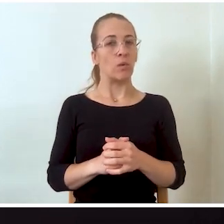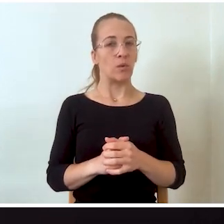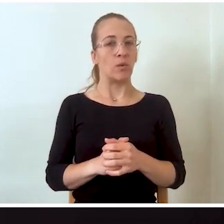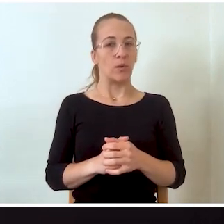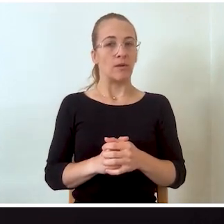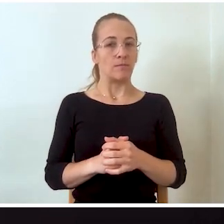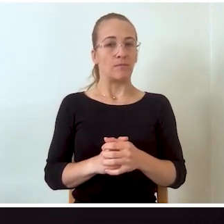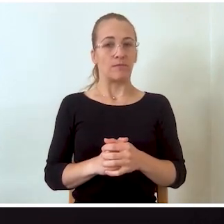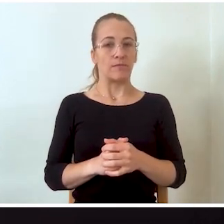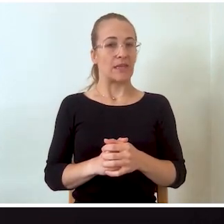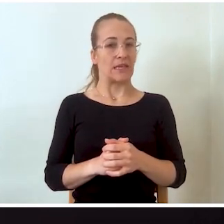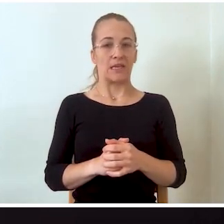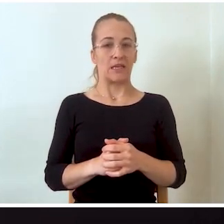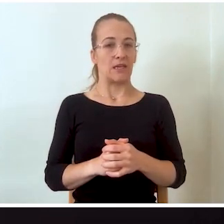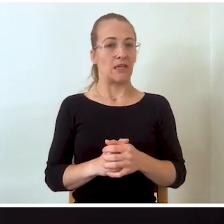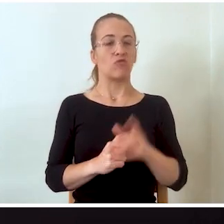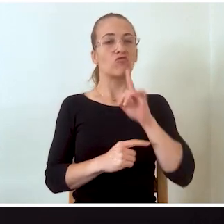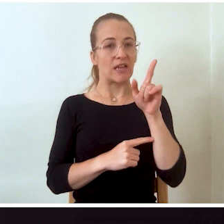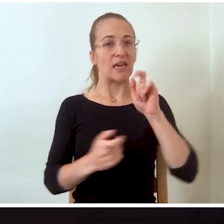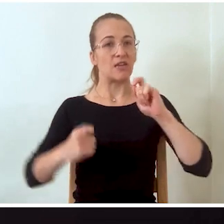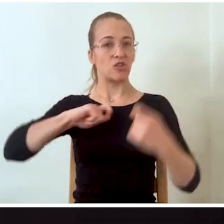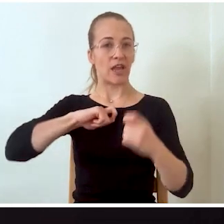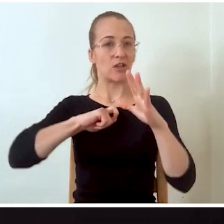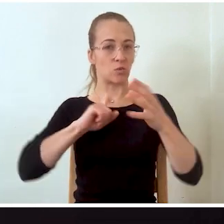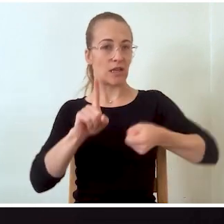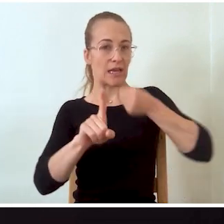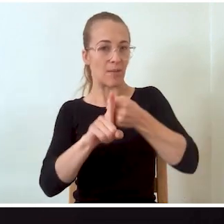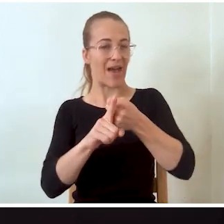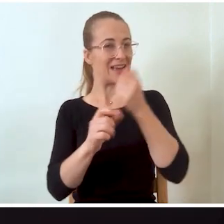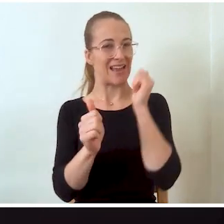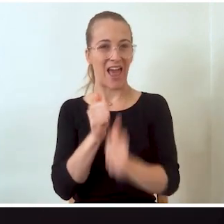it is truly a change that will impact every area of your business.